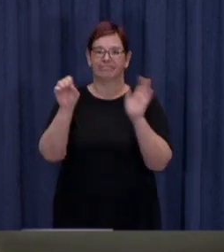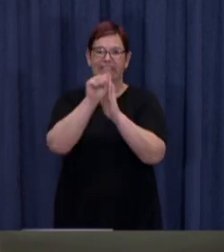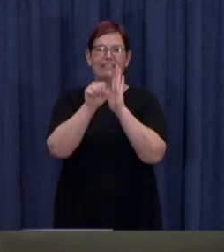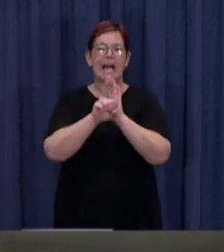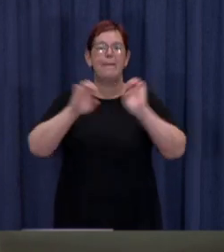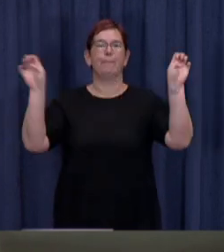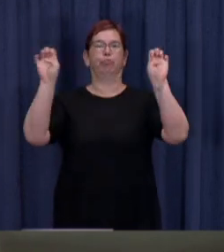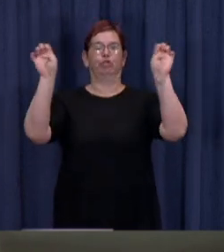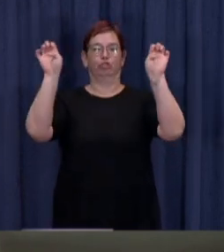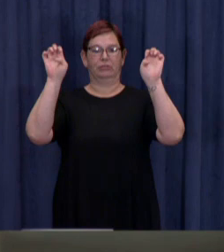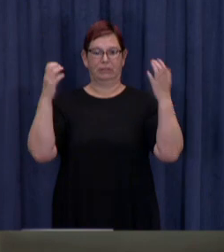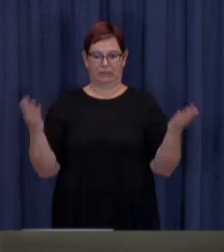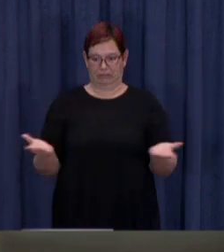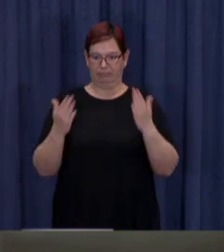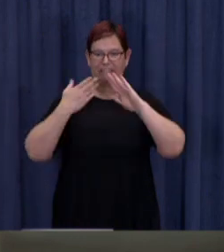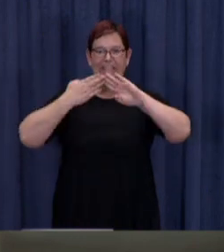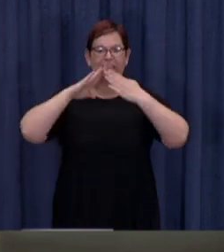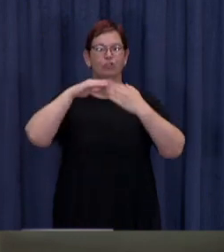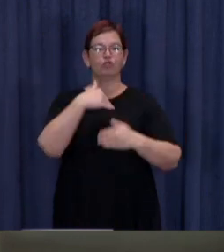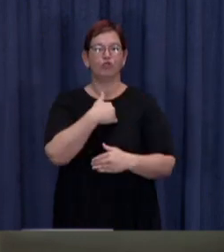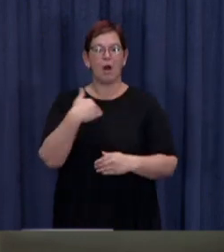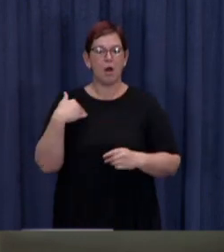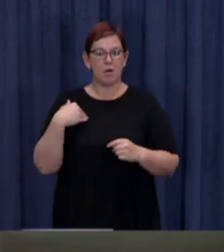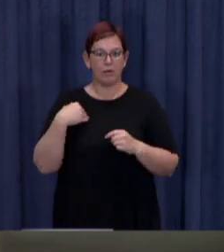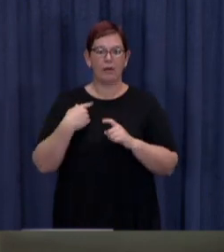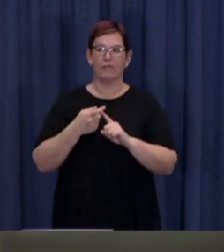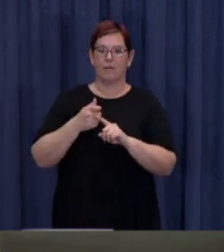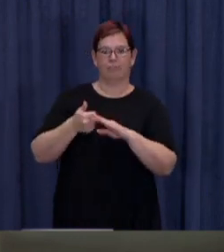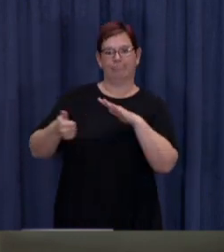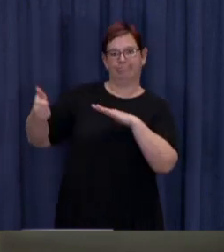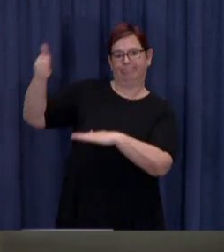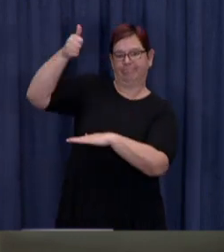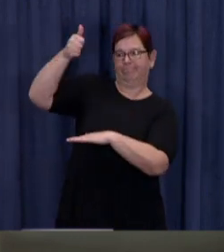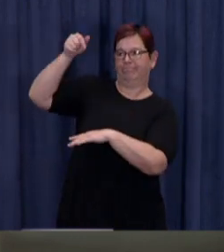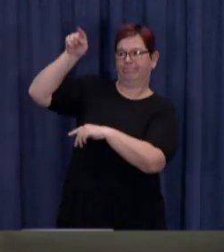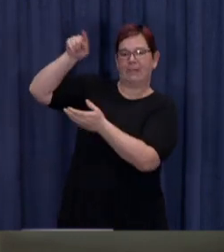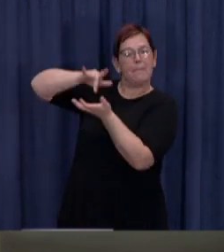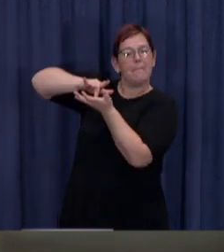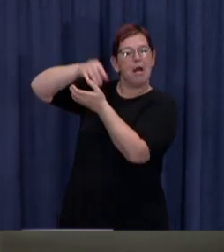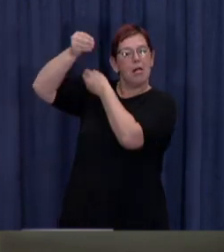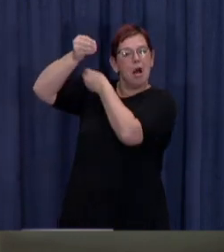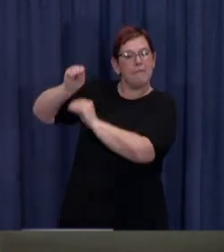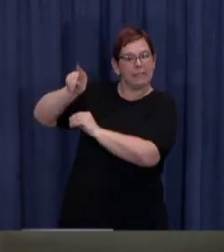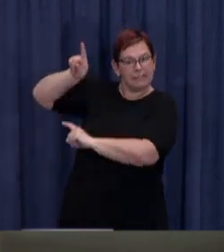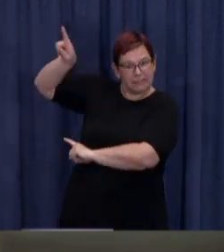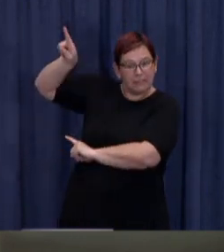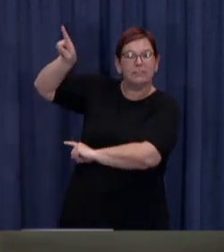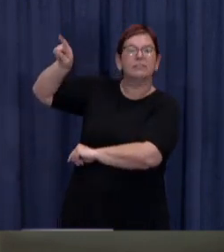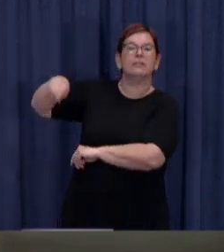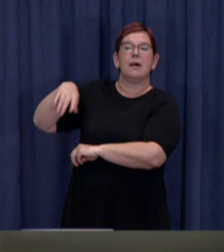Chief Medical Officer of Health and the Office of The Emergency Management through my office I've also been in communication with